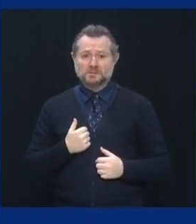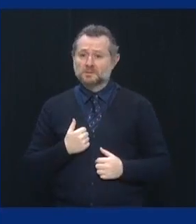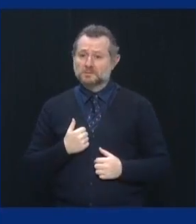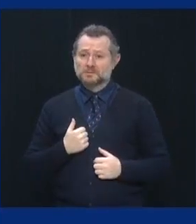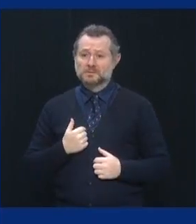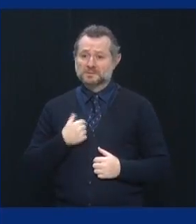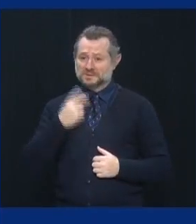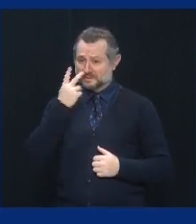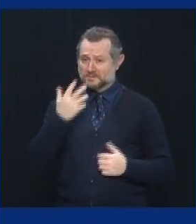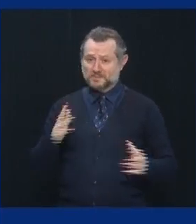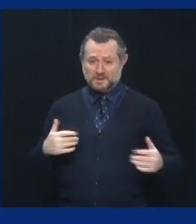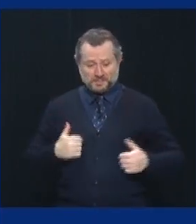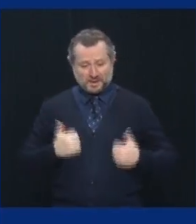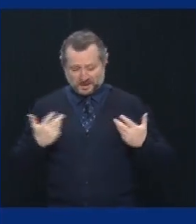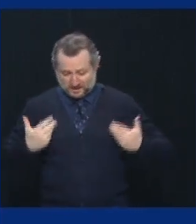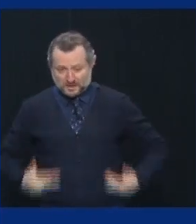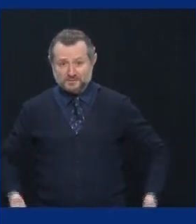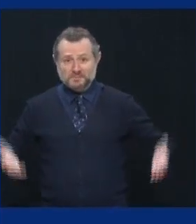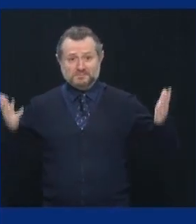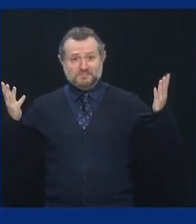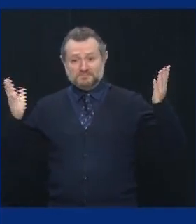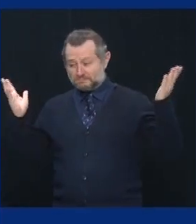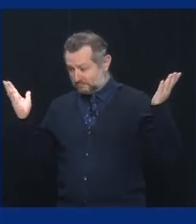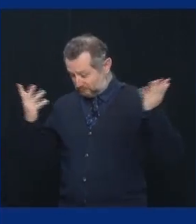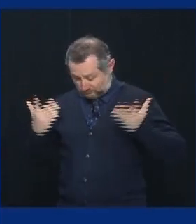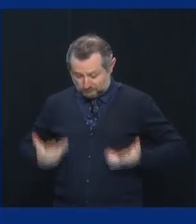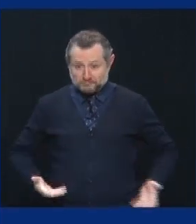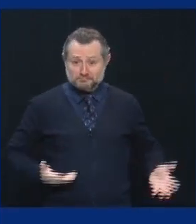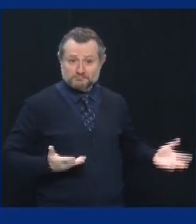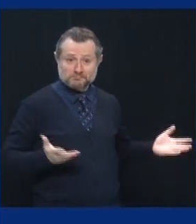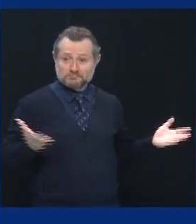IS WHY WE CANNOT TURN BACK. I PERSONALLY HAVE TAKEN THE